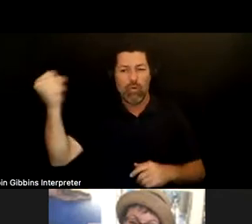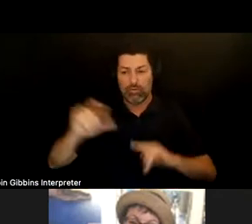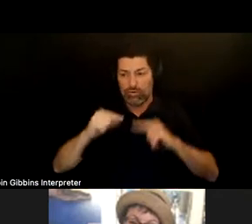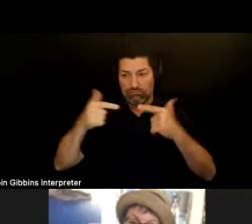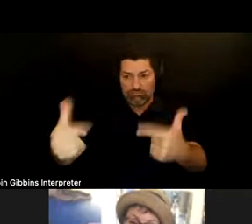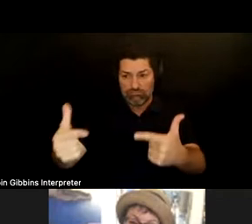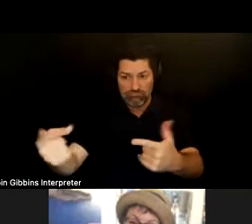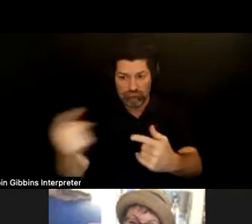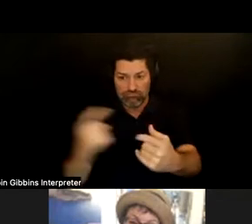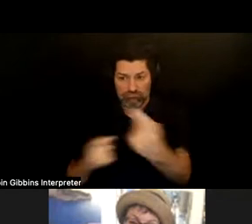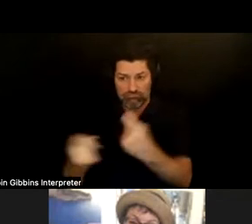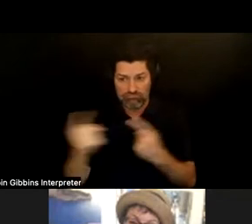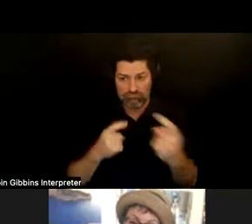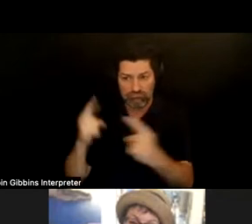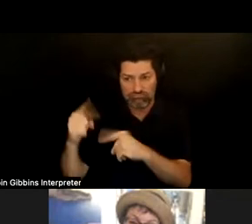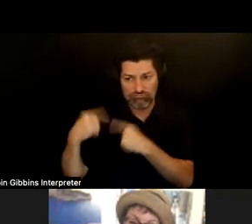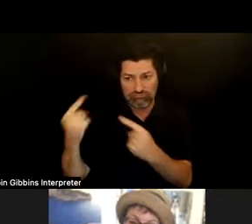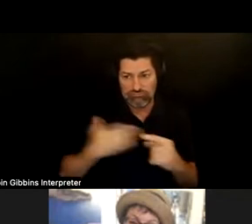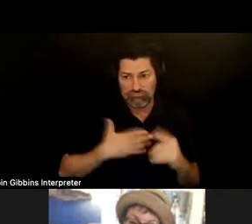about anything that I've said. 19:27:24 And, by the way, let me say this